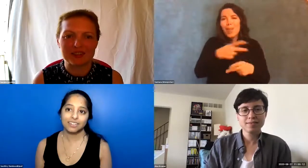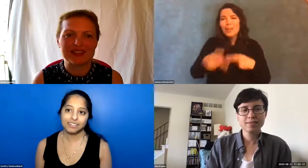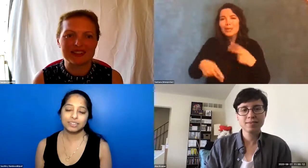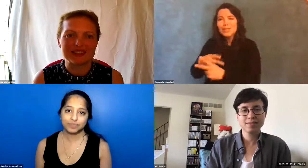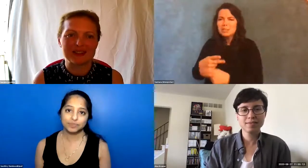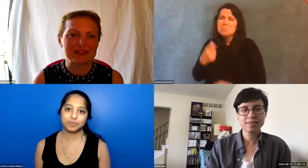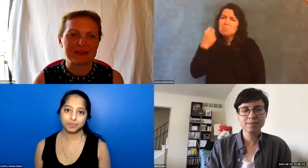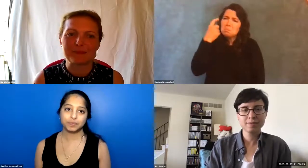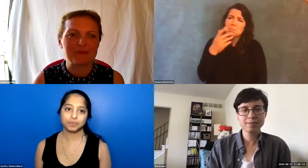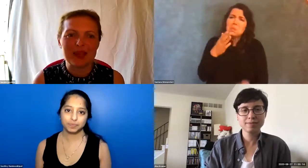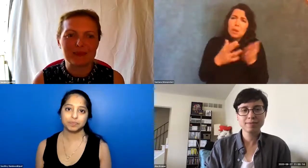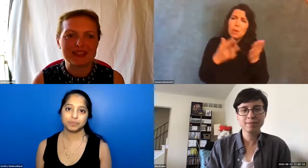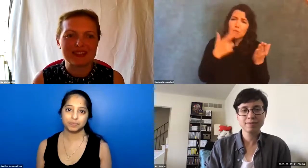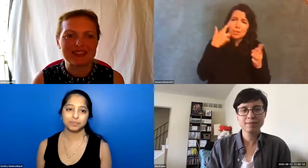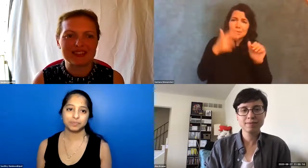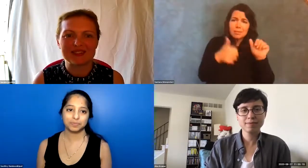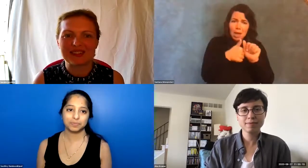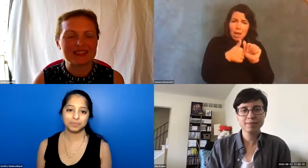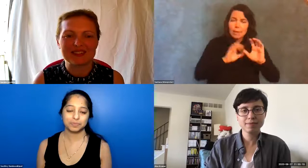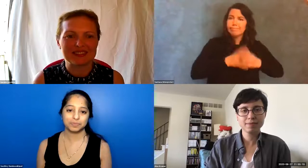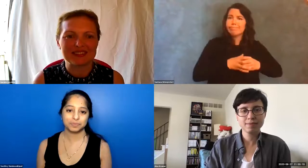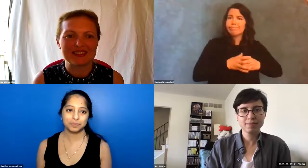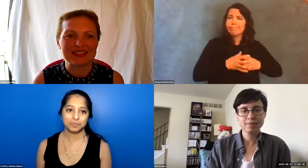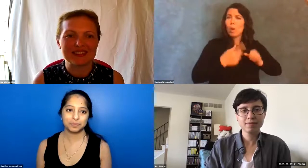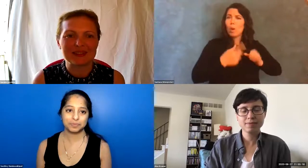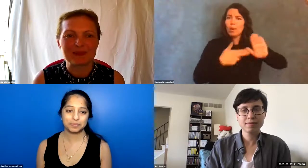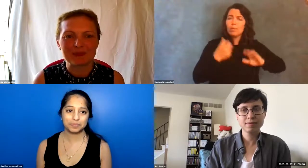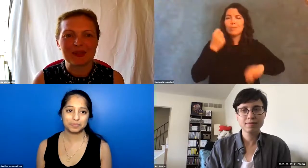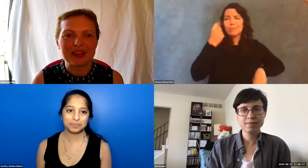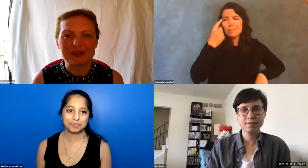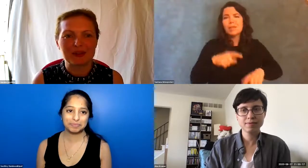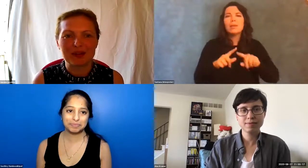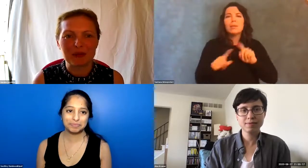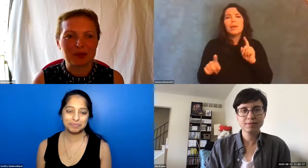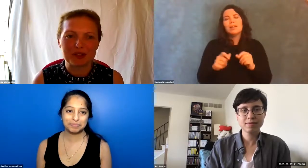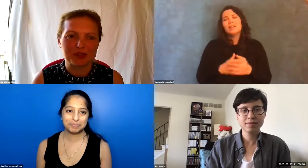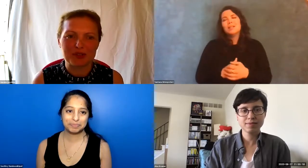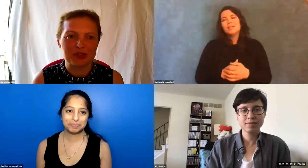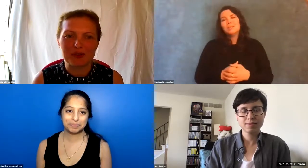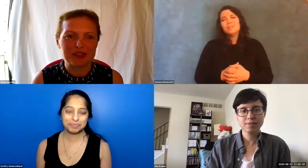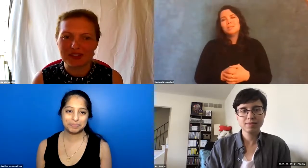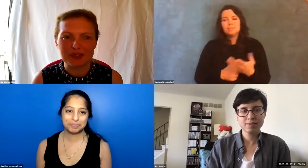for that. Yes, yeah so I work usually with multi-varied